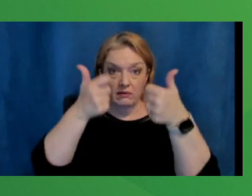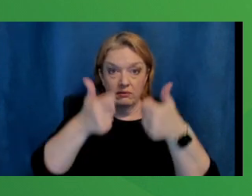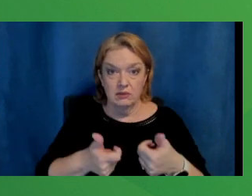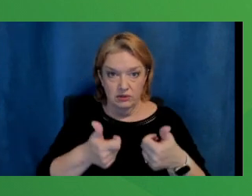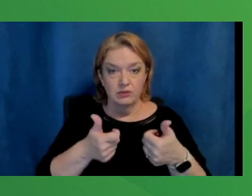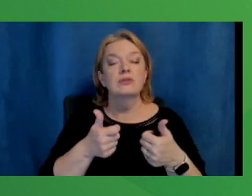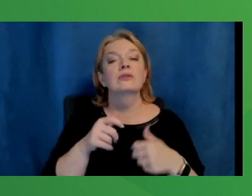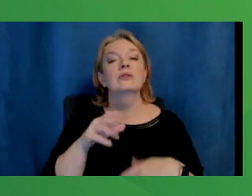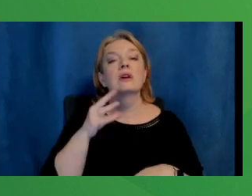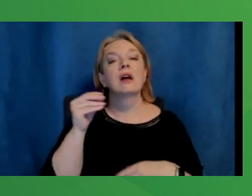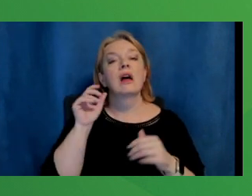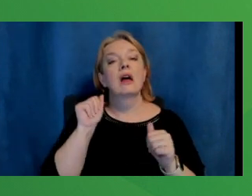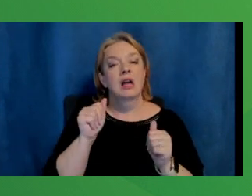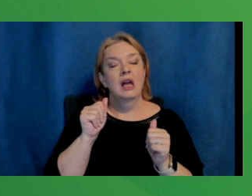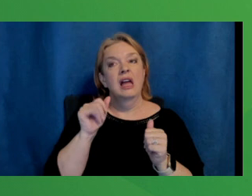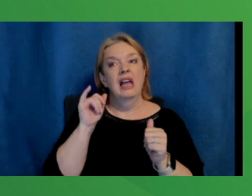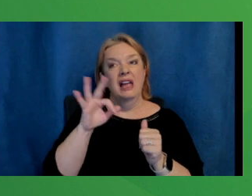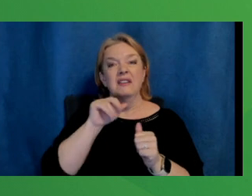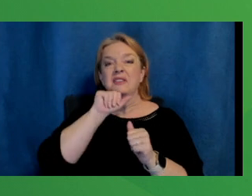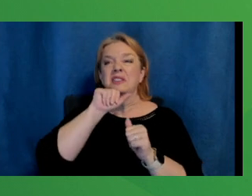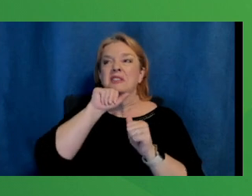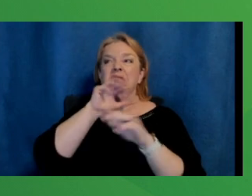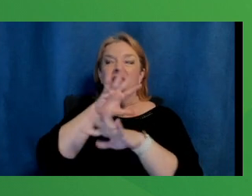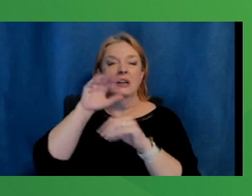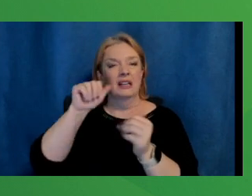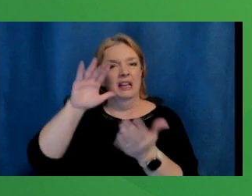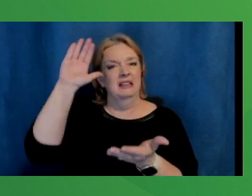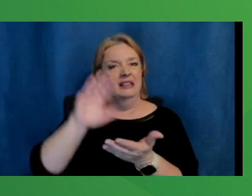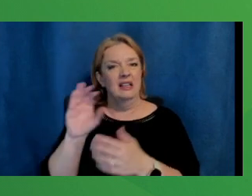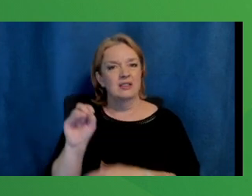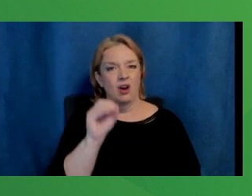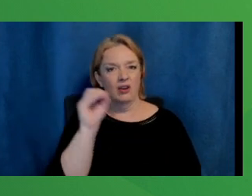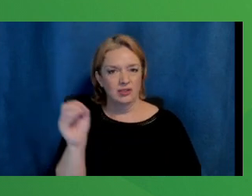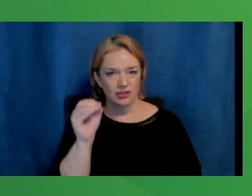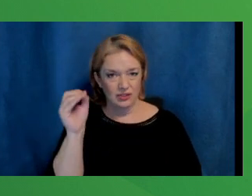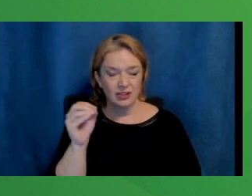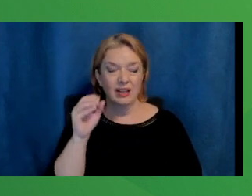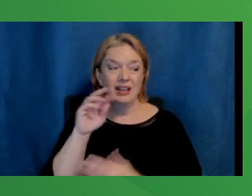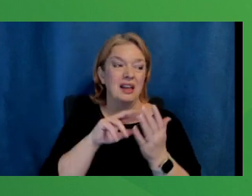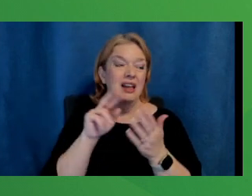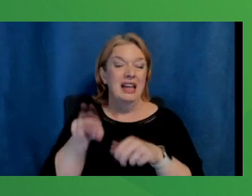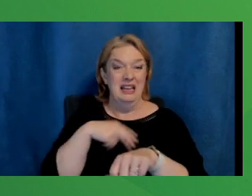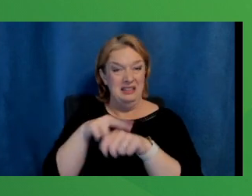term of less oxygen. Natural disasters can cause destruction of homes and buildings, but can also